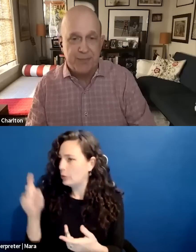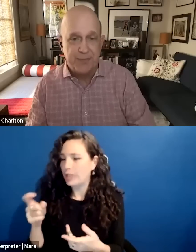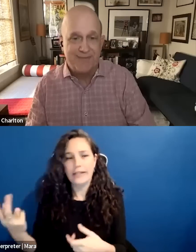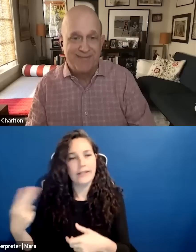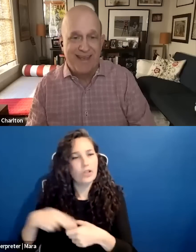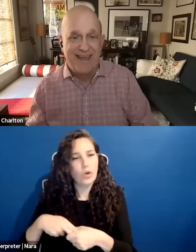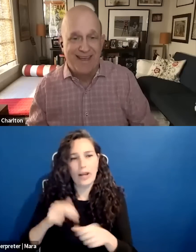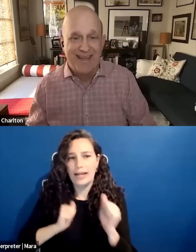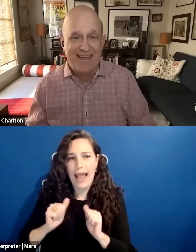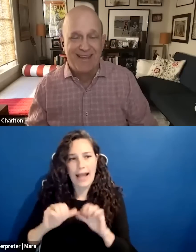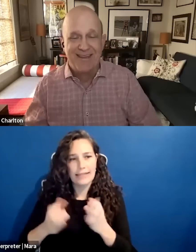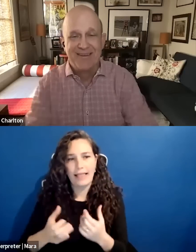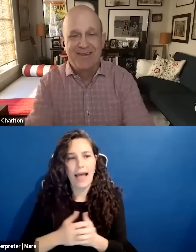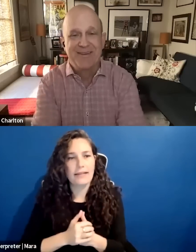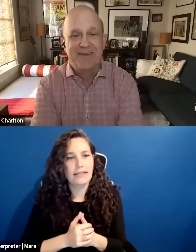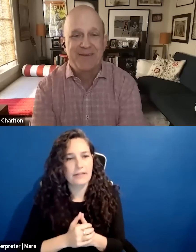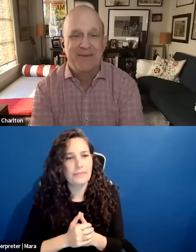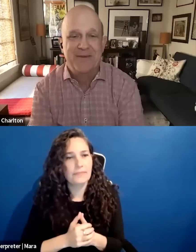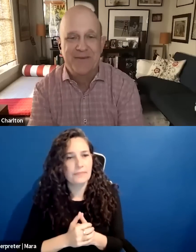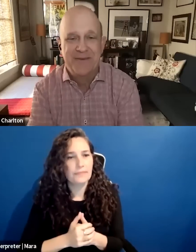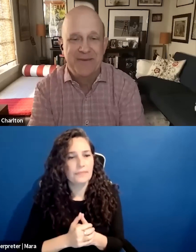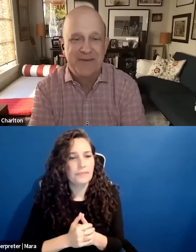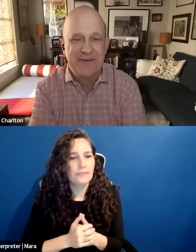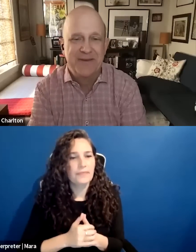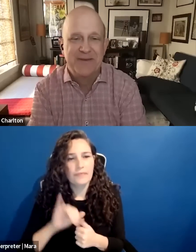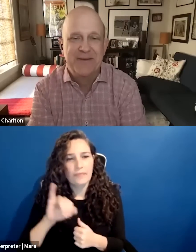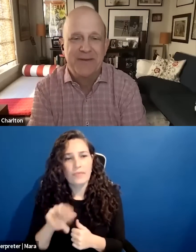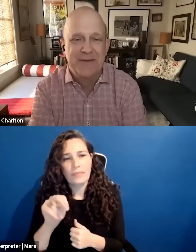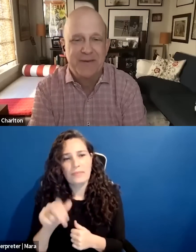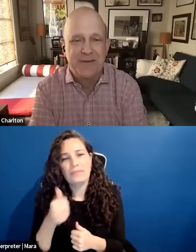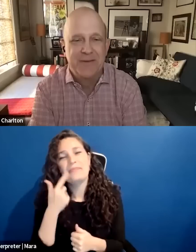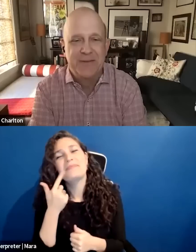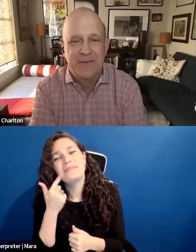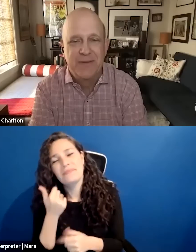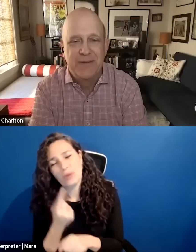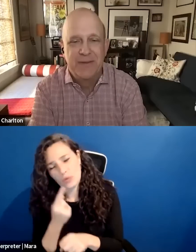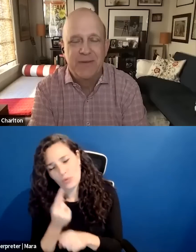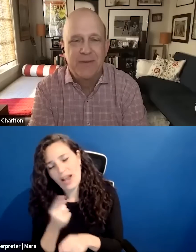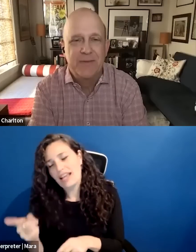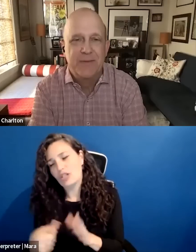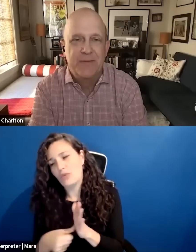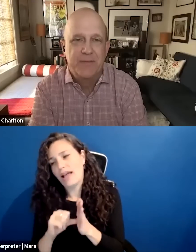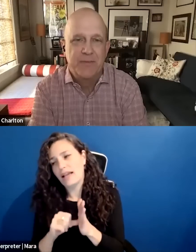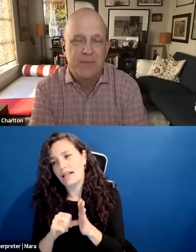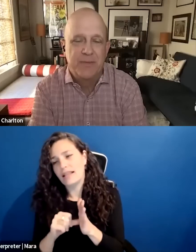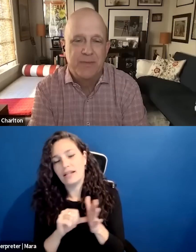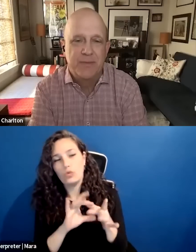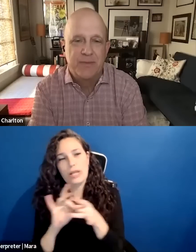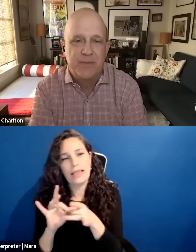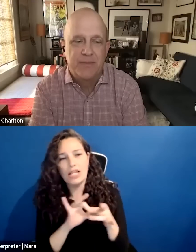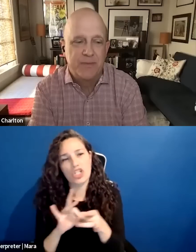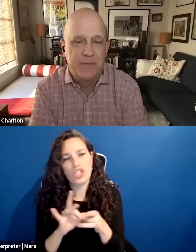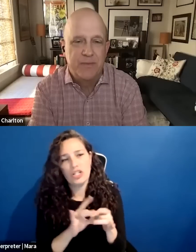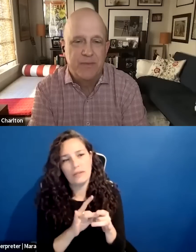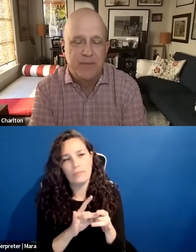Yes, and I love that you also highlighted the relationship building side. Like one of the best things you can send a potential rep